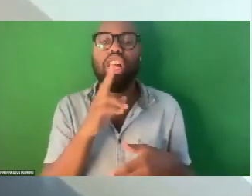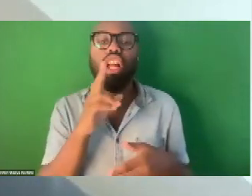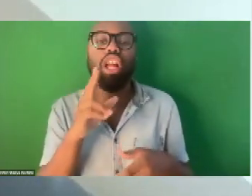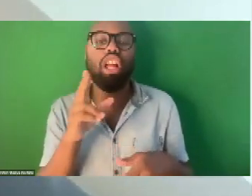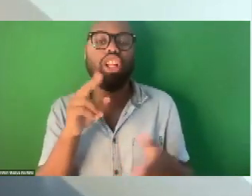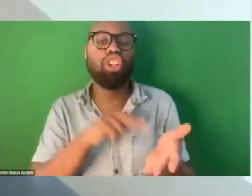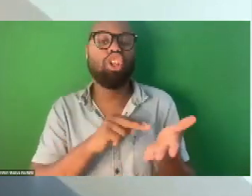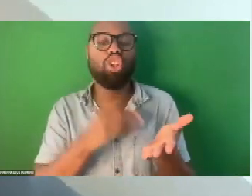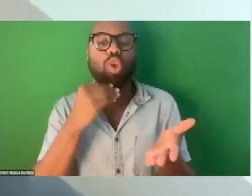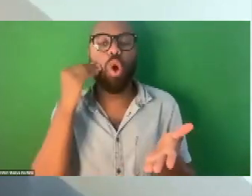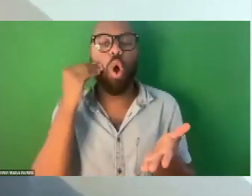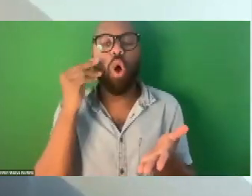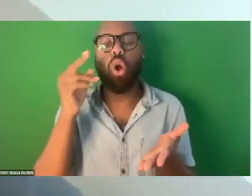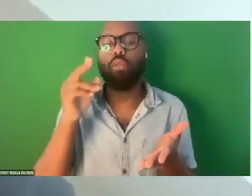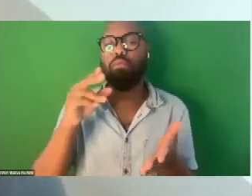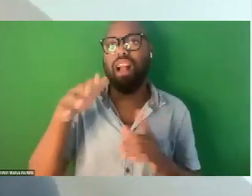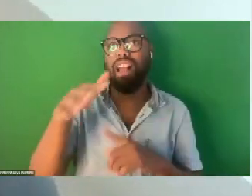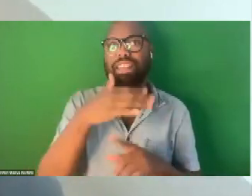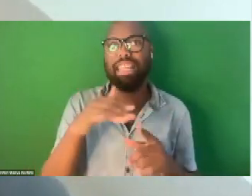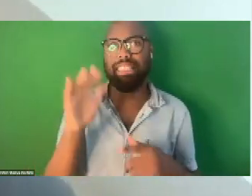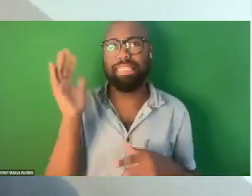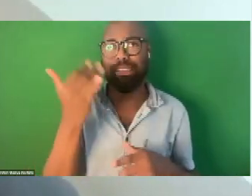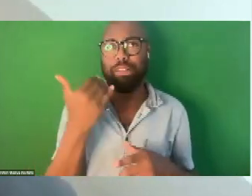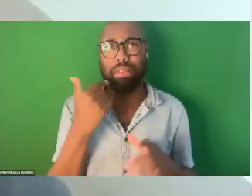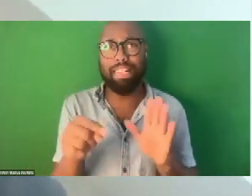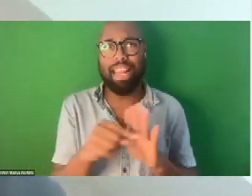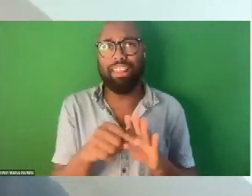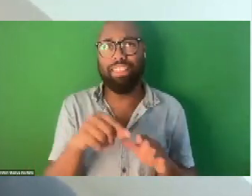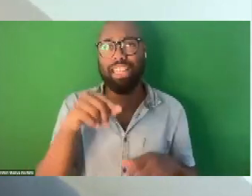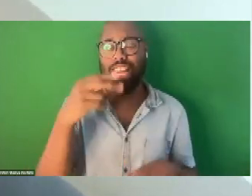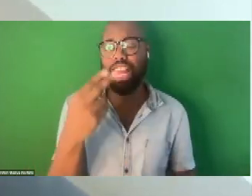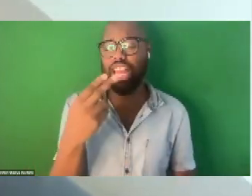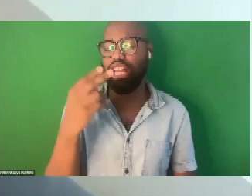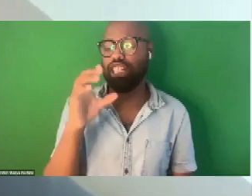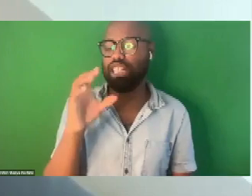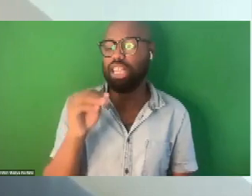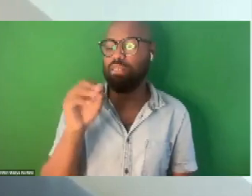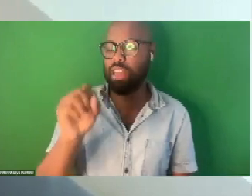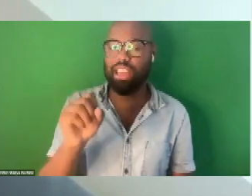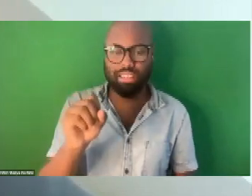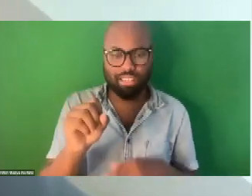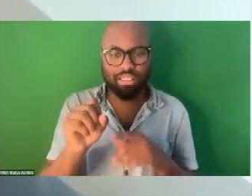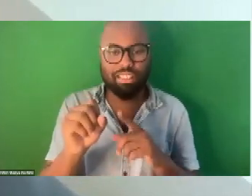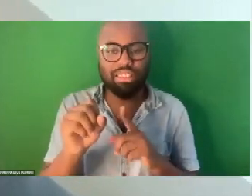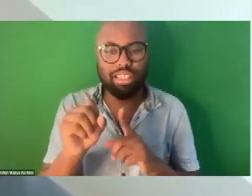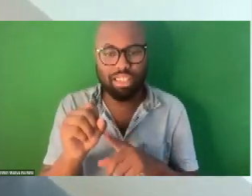negative HCBS context too. We need some kind of threshold.